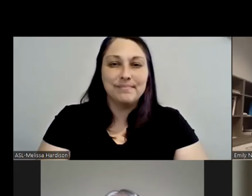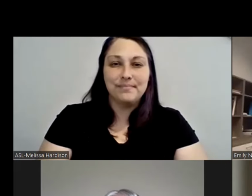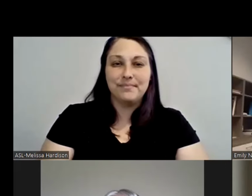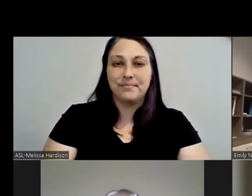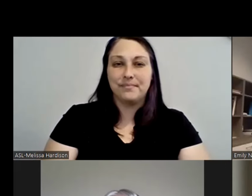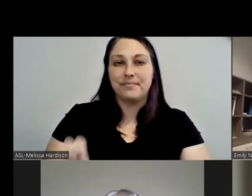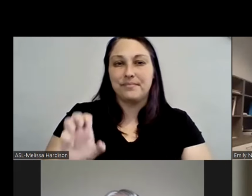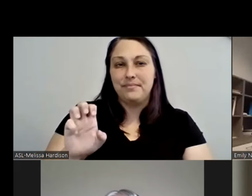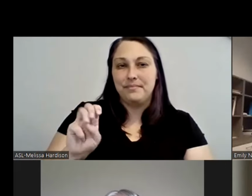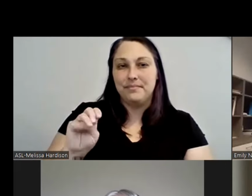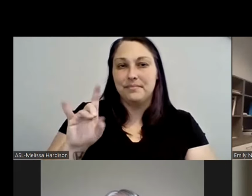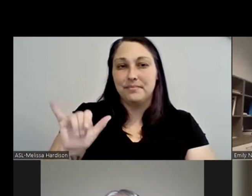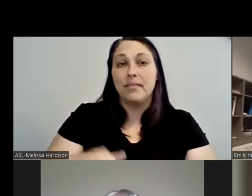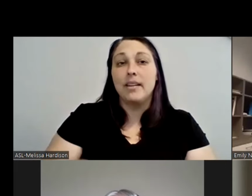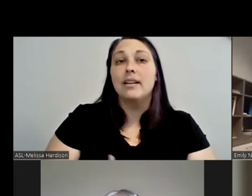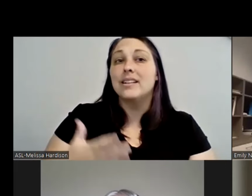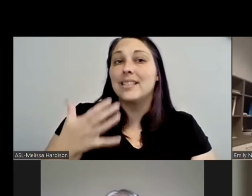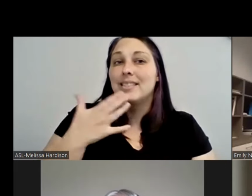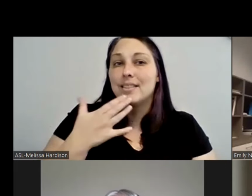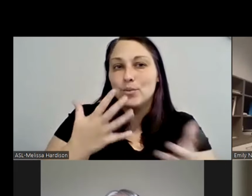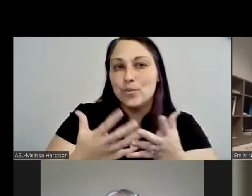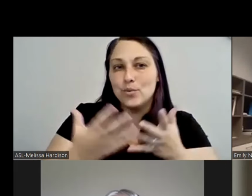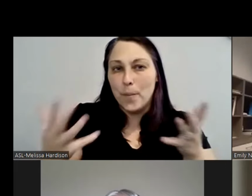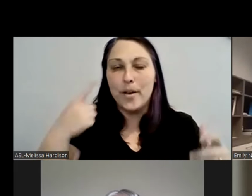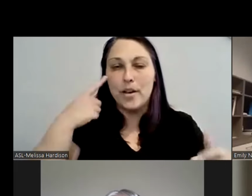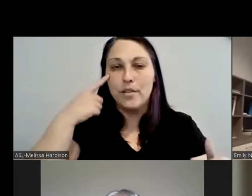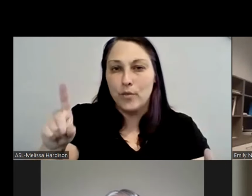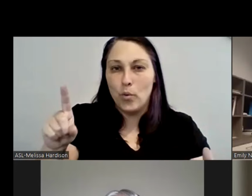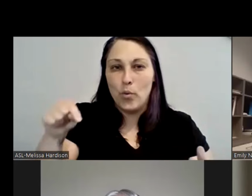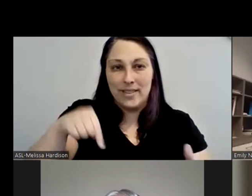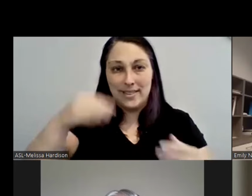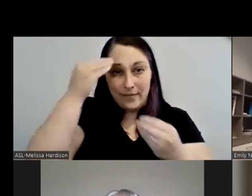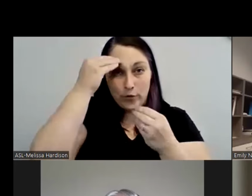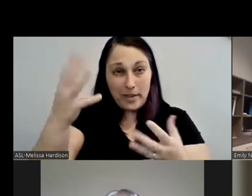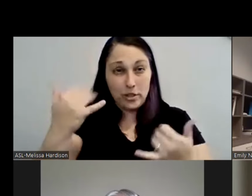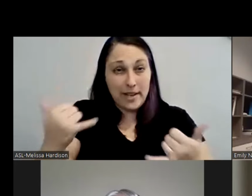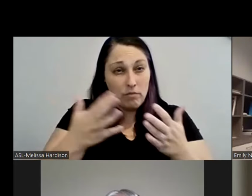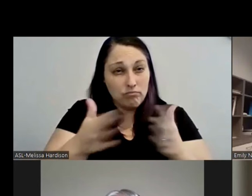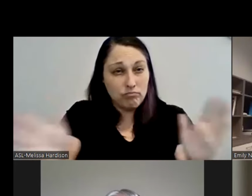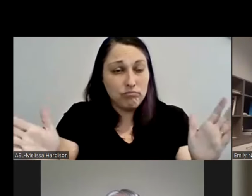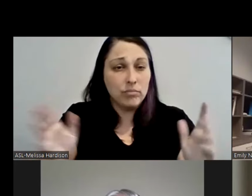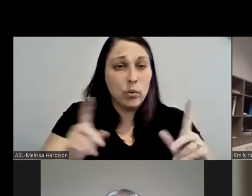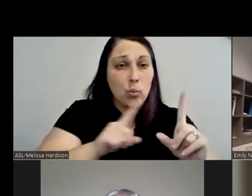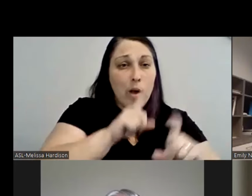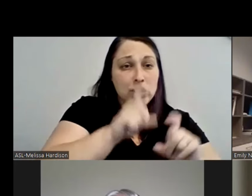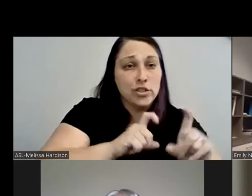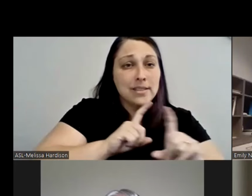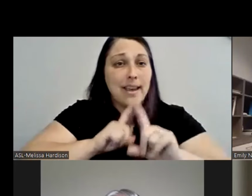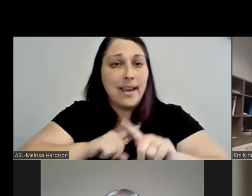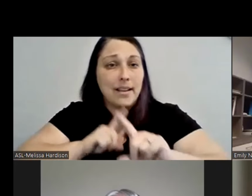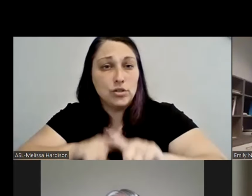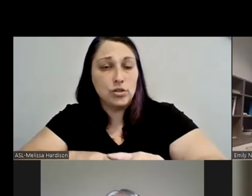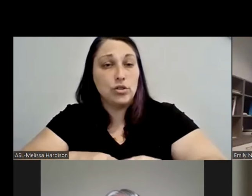Often needing help from an -- from a relative, or an outside person, such as a case manager for soft we can add supports two homes.